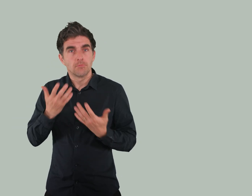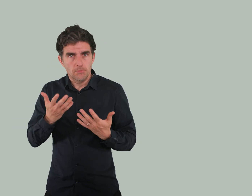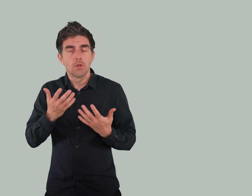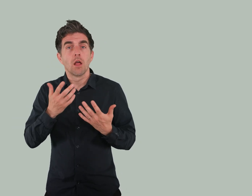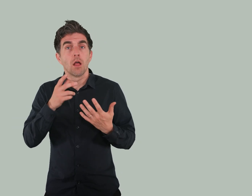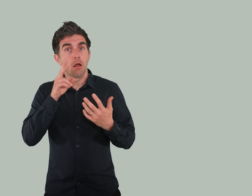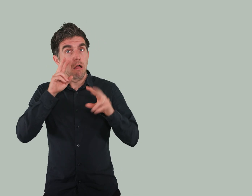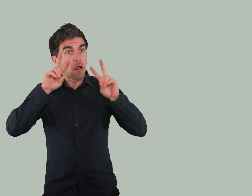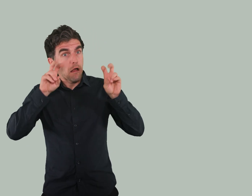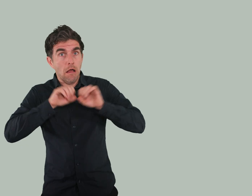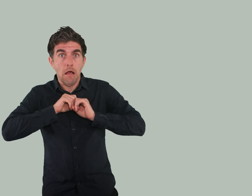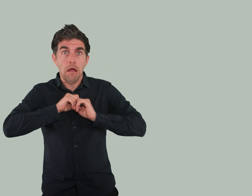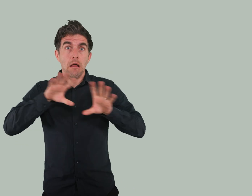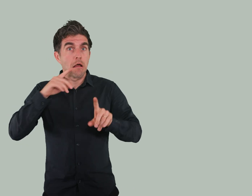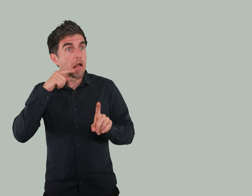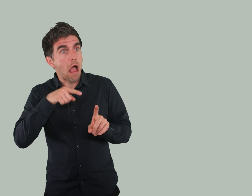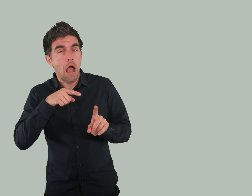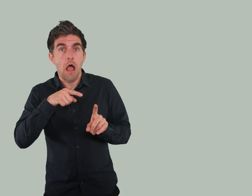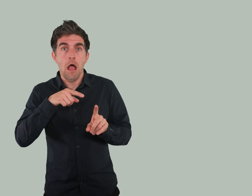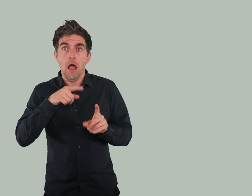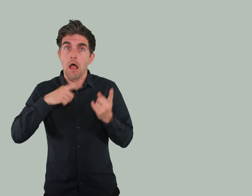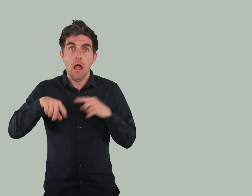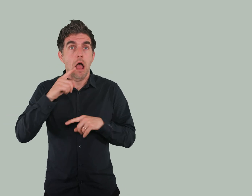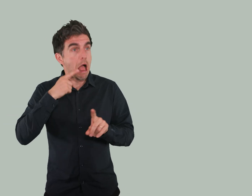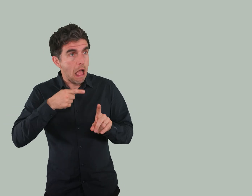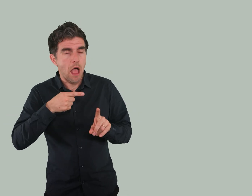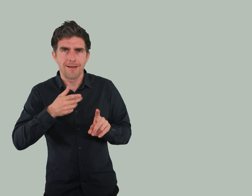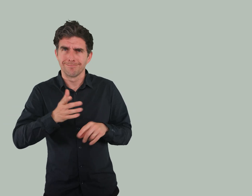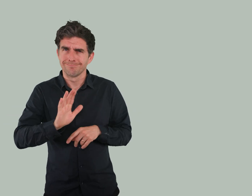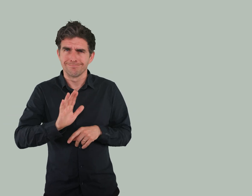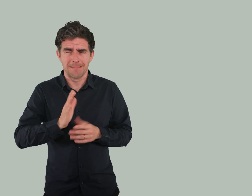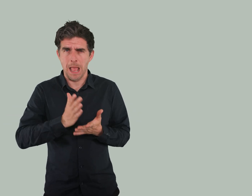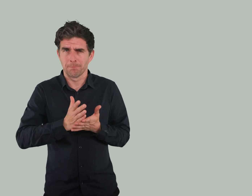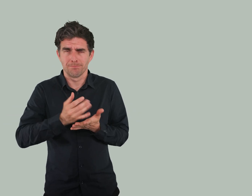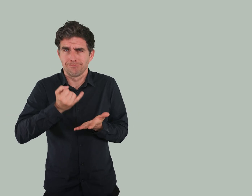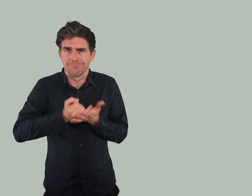But that headline story is misleading.